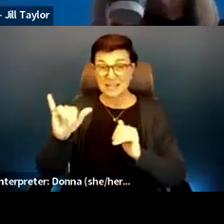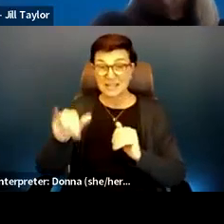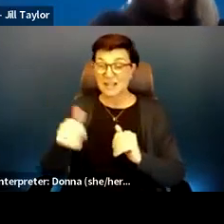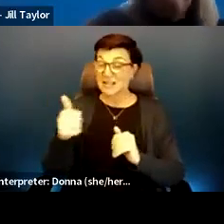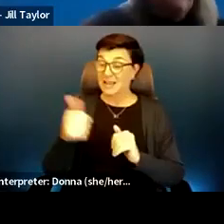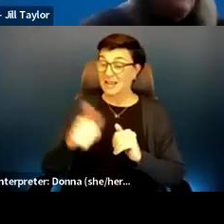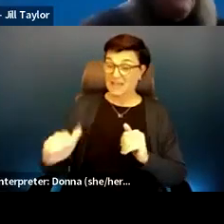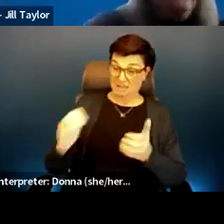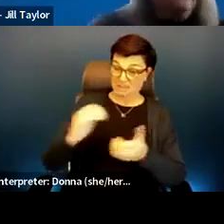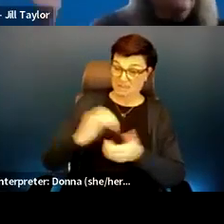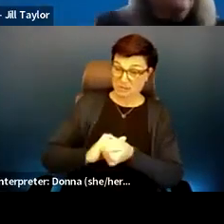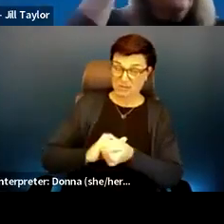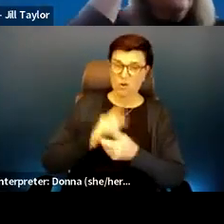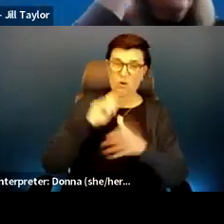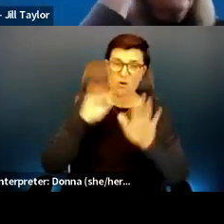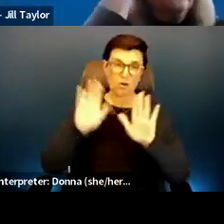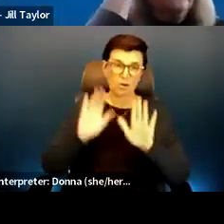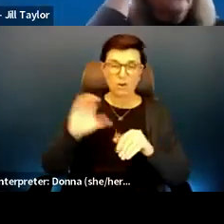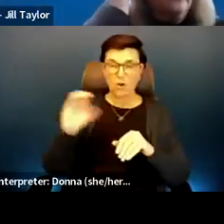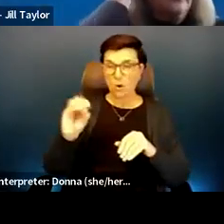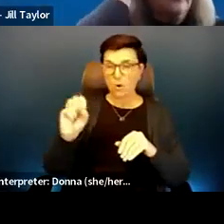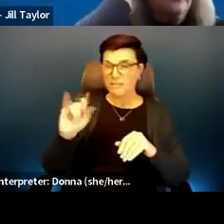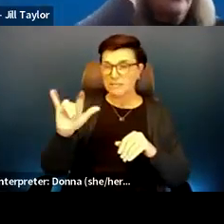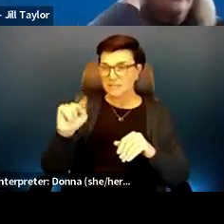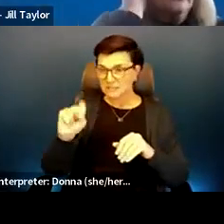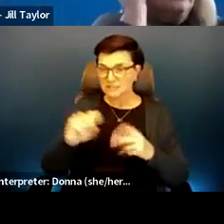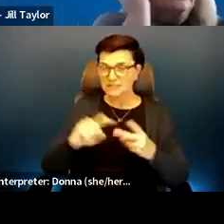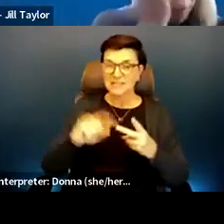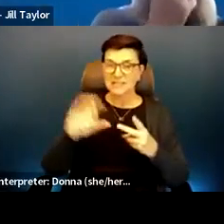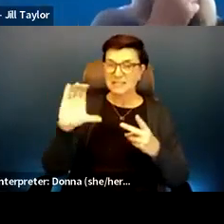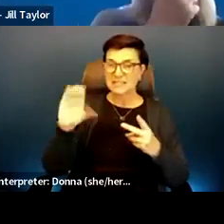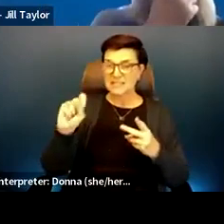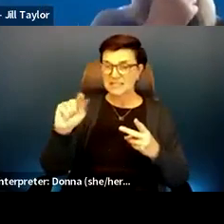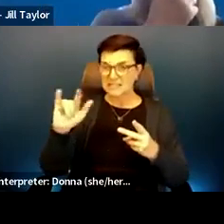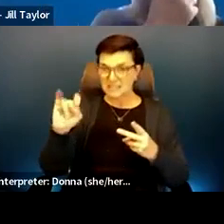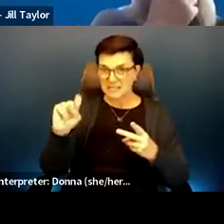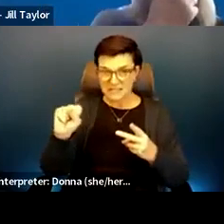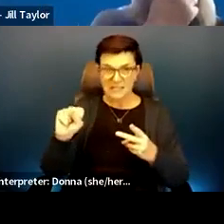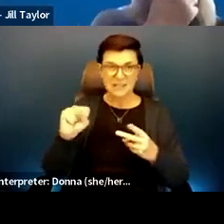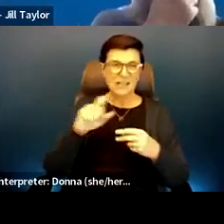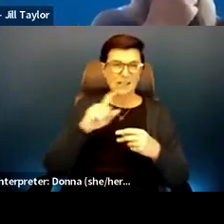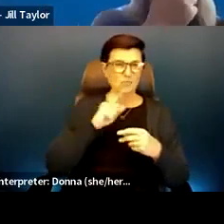when it was OSTLTS and then CSTLTS. And just your emphasizing your commitment to working